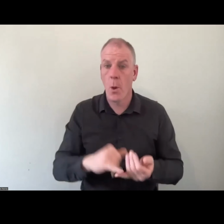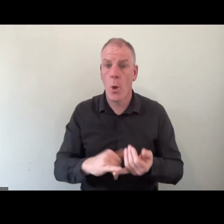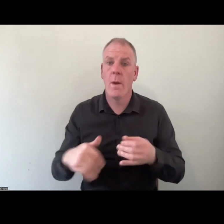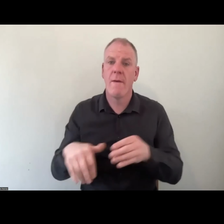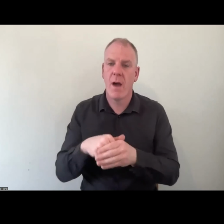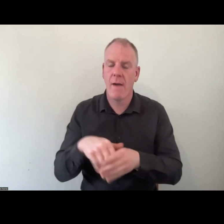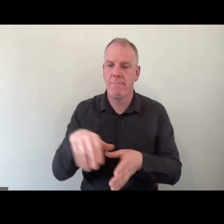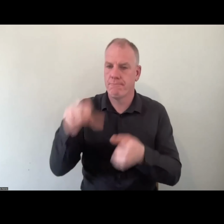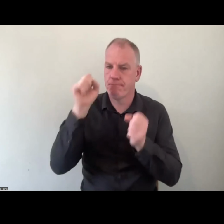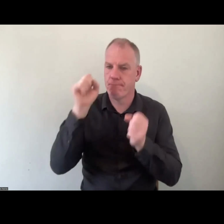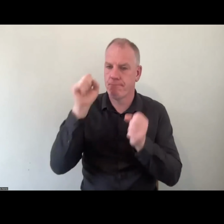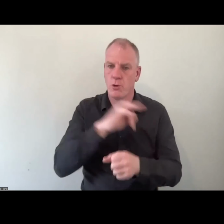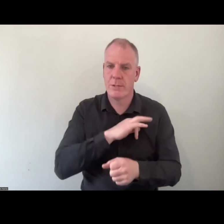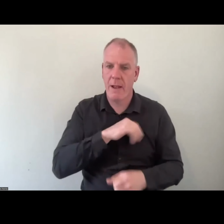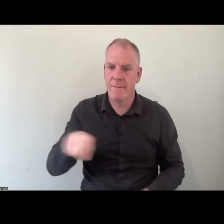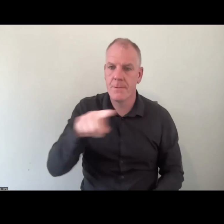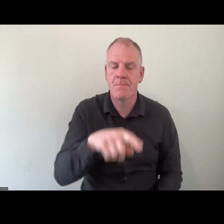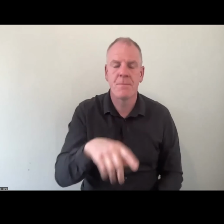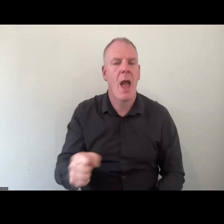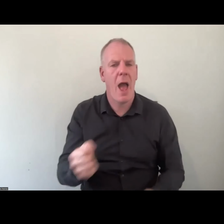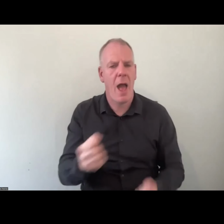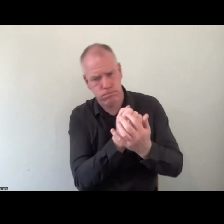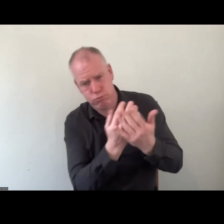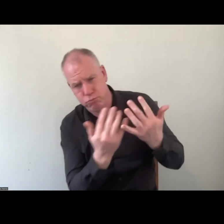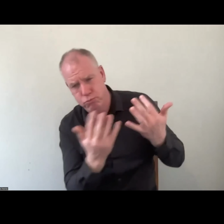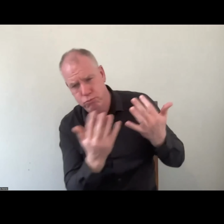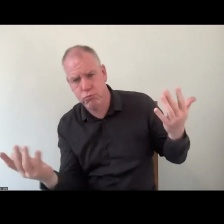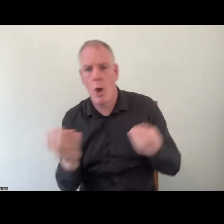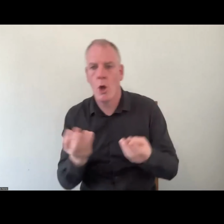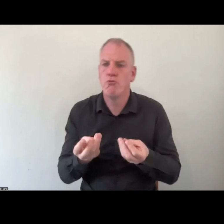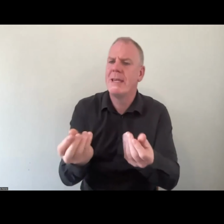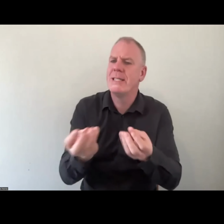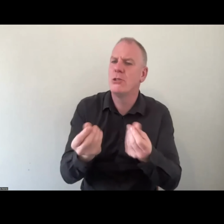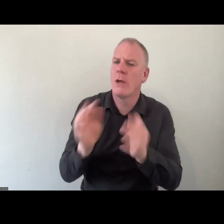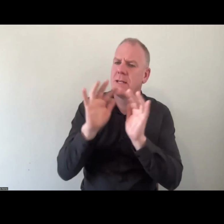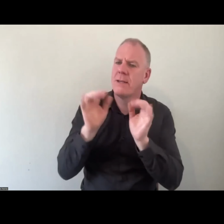is that there are a whole lot of resources outside the arts